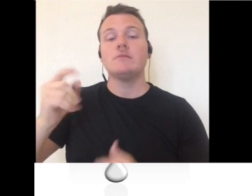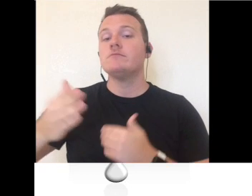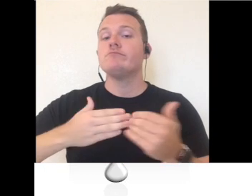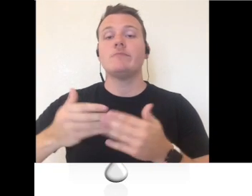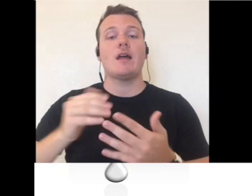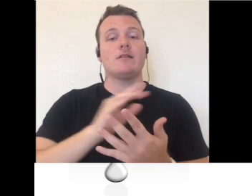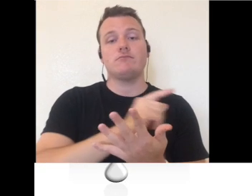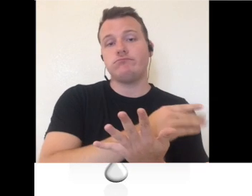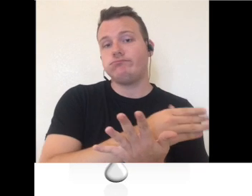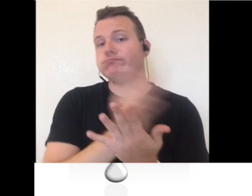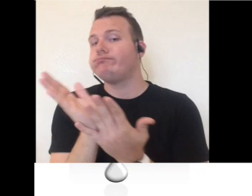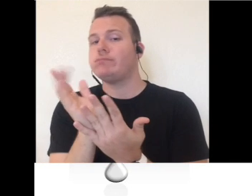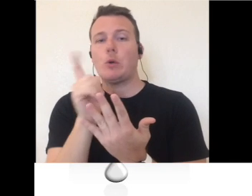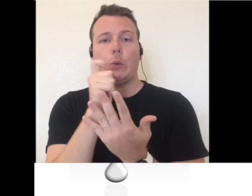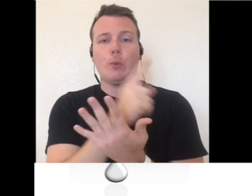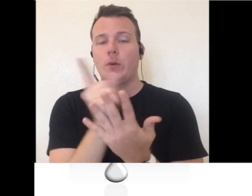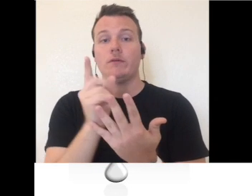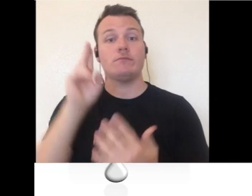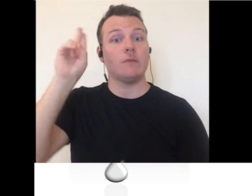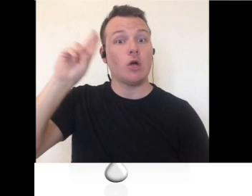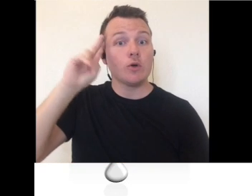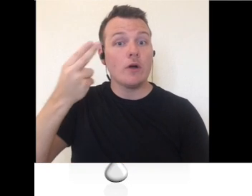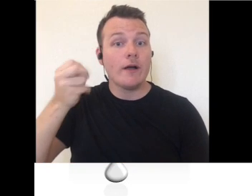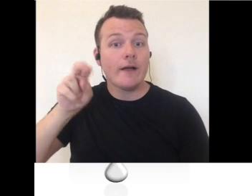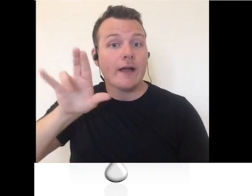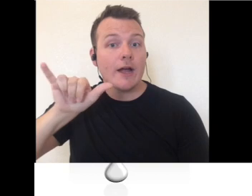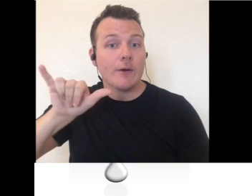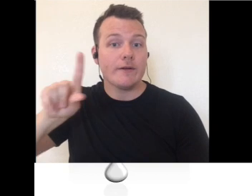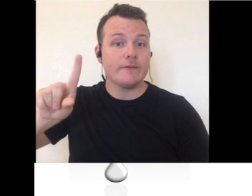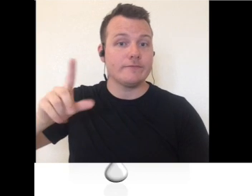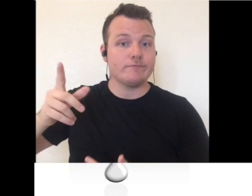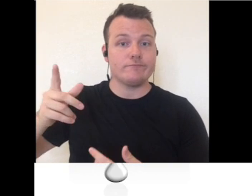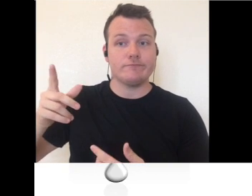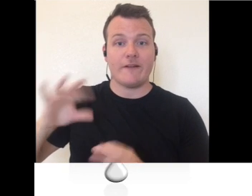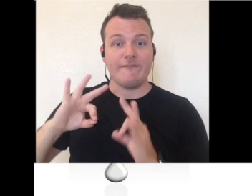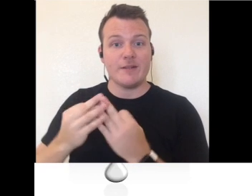good good idea either. But no matter whether it's any of those or whether